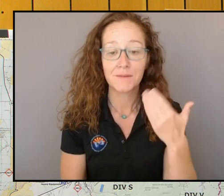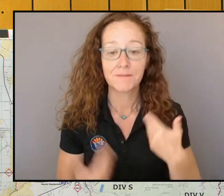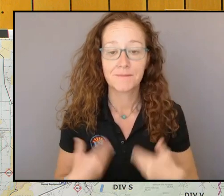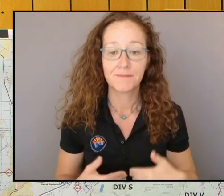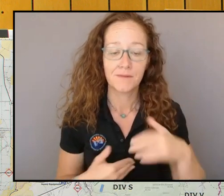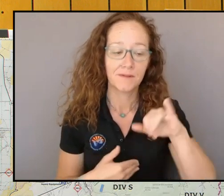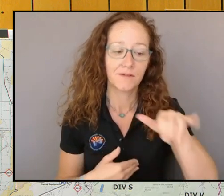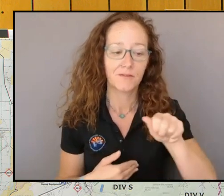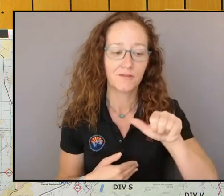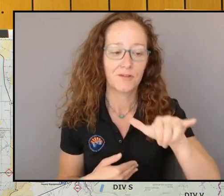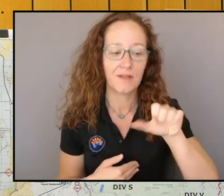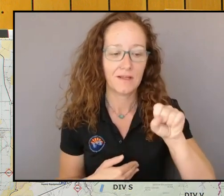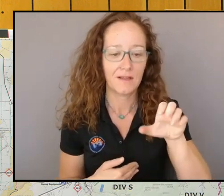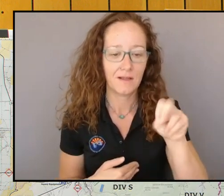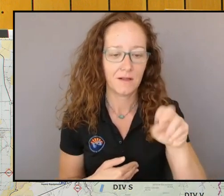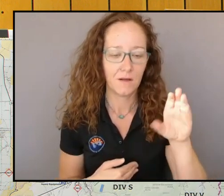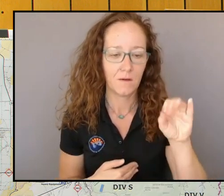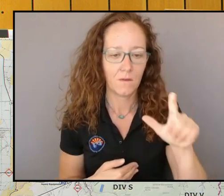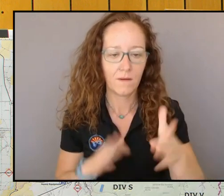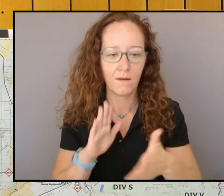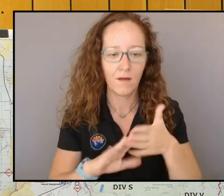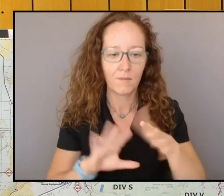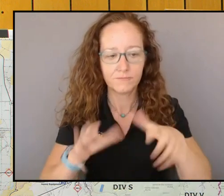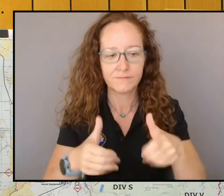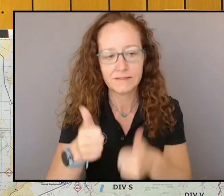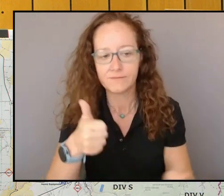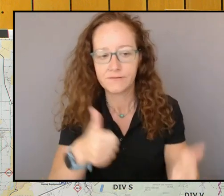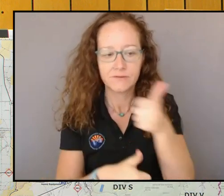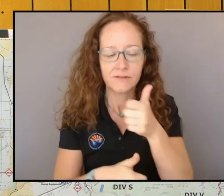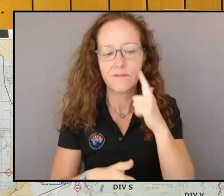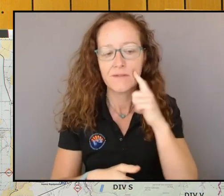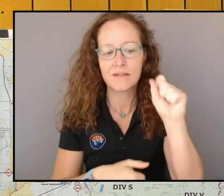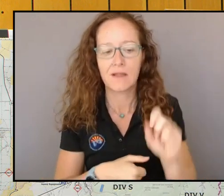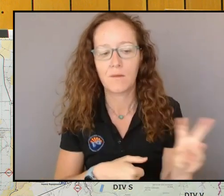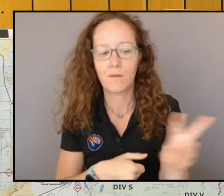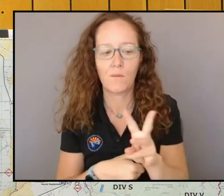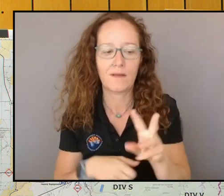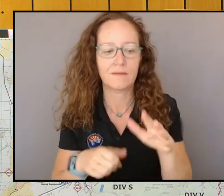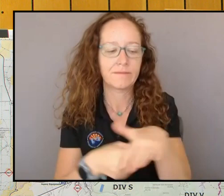Chief for Southwest Area Team 1. This is your May 19th